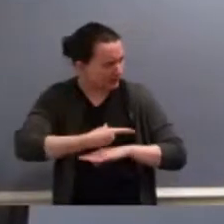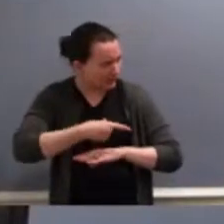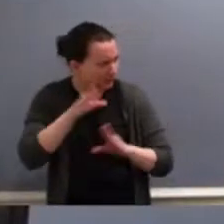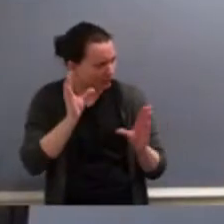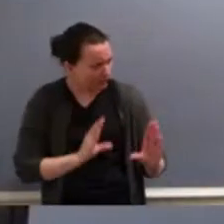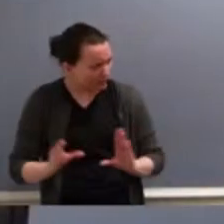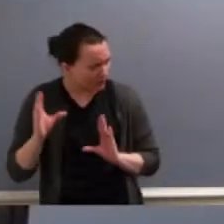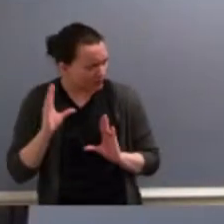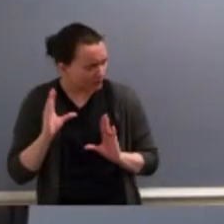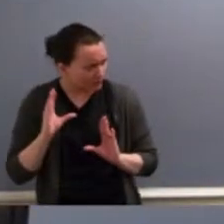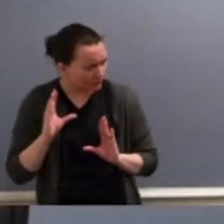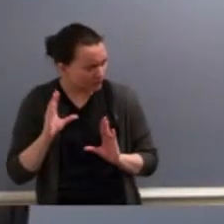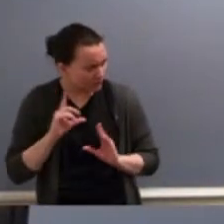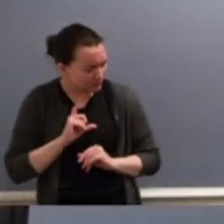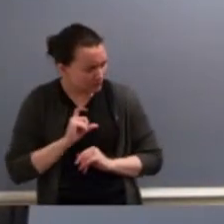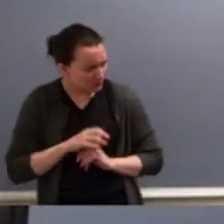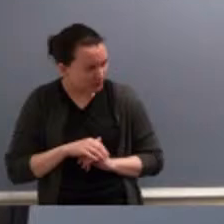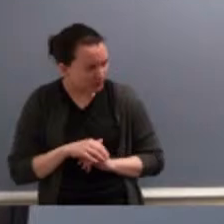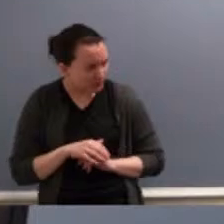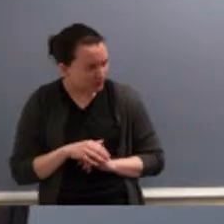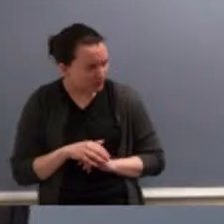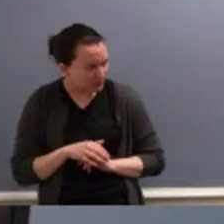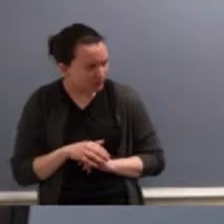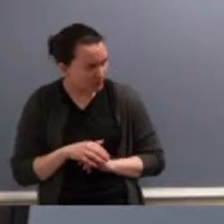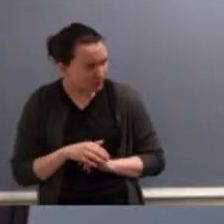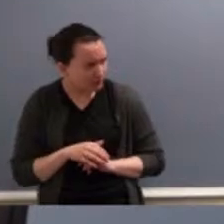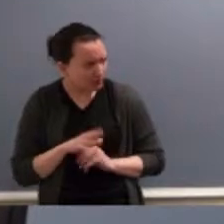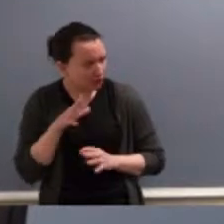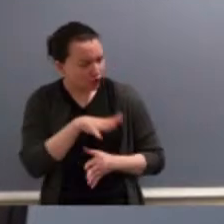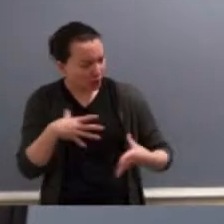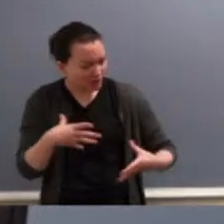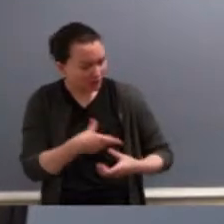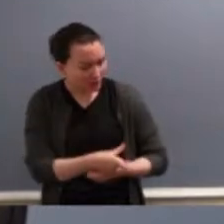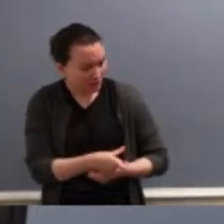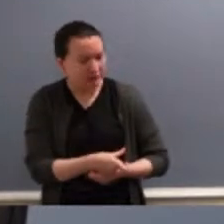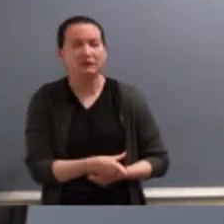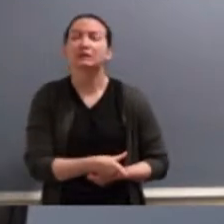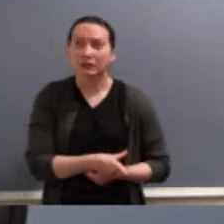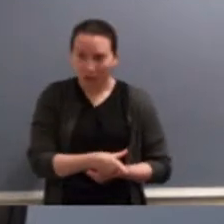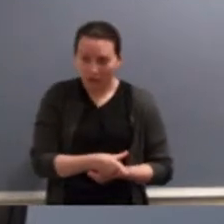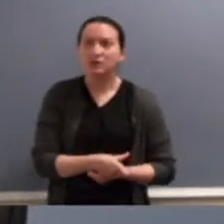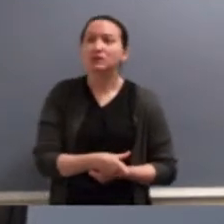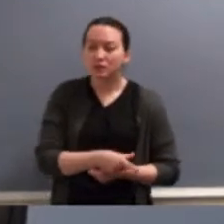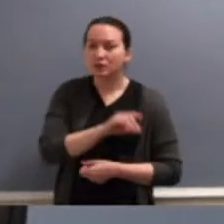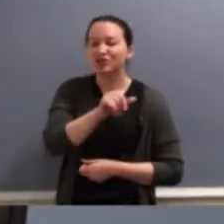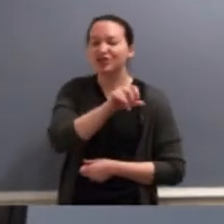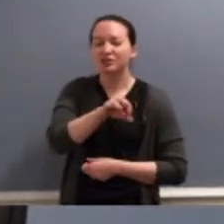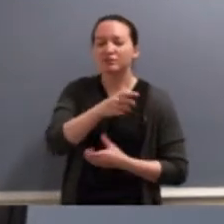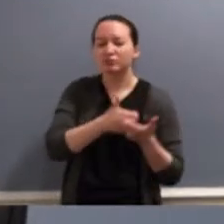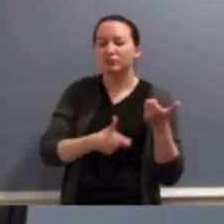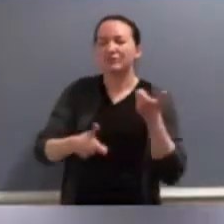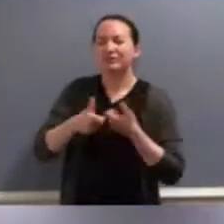on doing that that was in your summary yeah I know we were looking to have a contract I think with